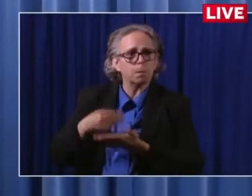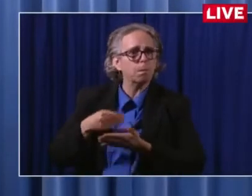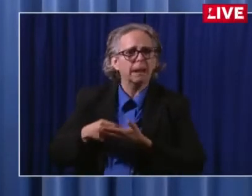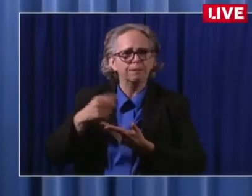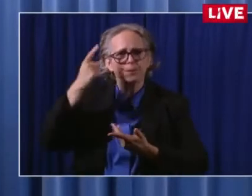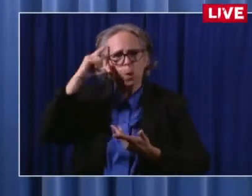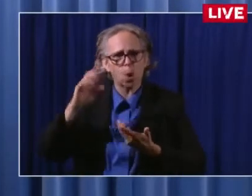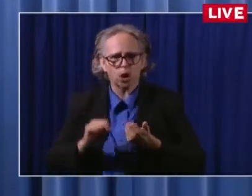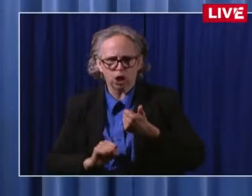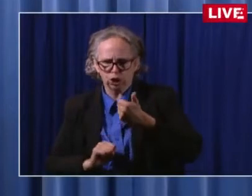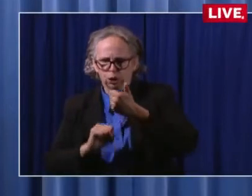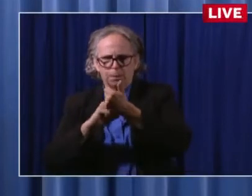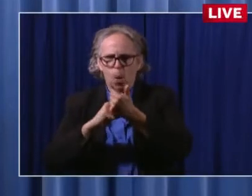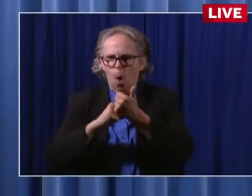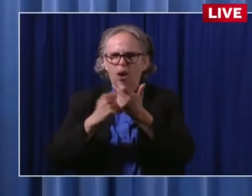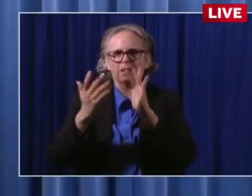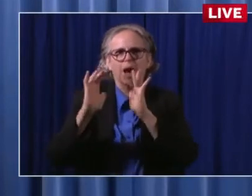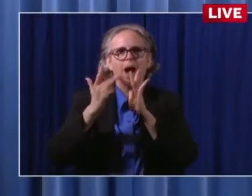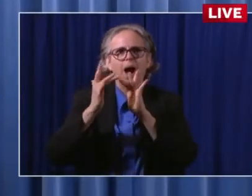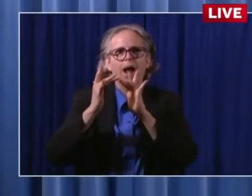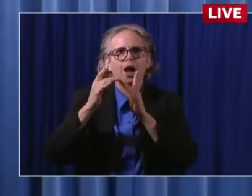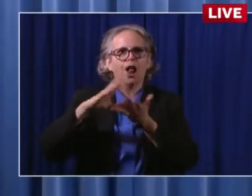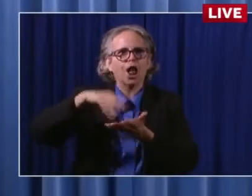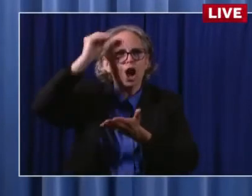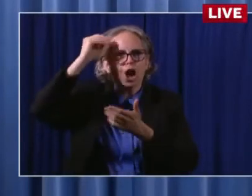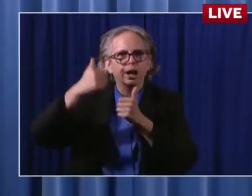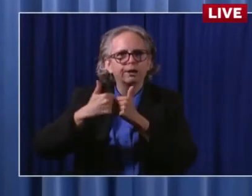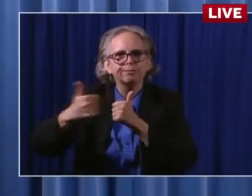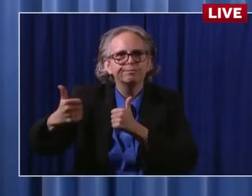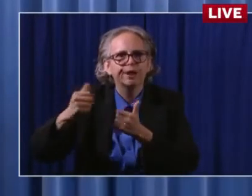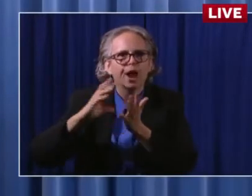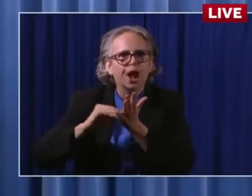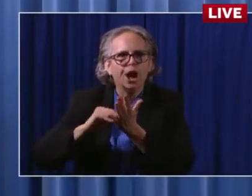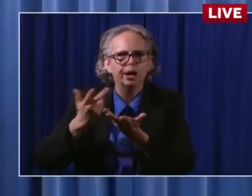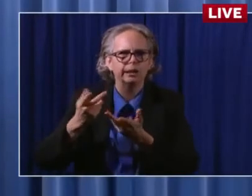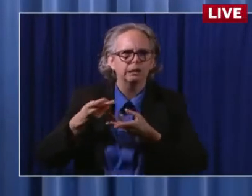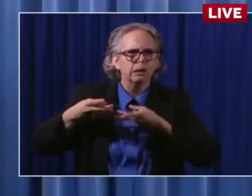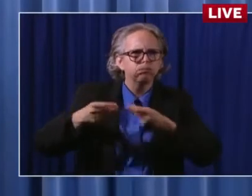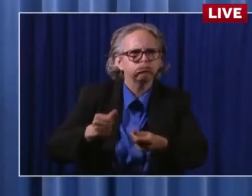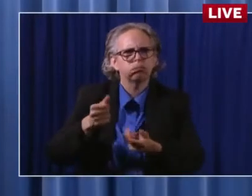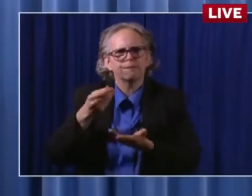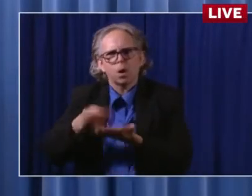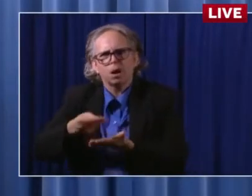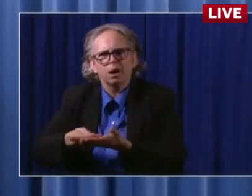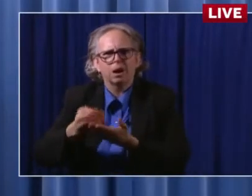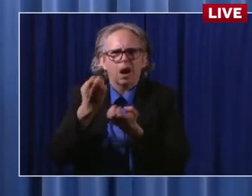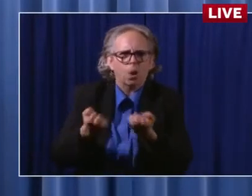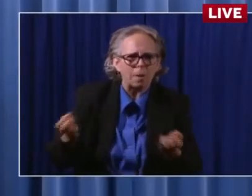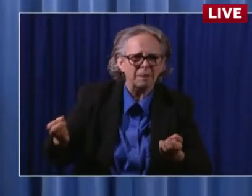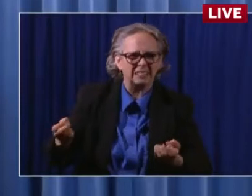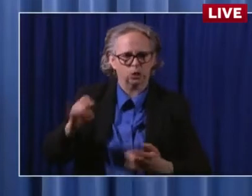SOME MAY EVEN EAT -- EVEN CHOOSE TO USE MONEY TO PROVIDE CONNECTIVITY TO STUDENTS AND GROW DISTANCE-LEARNING OPTIONS.